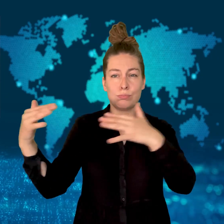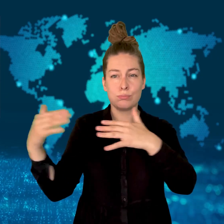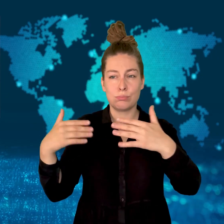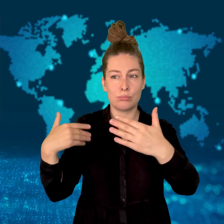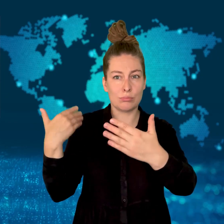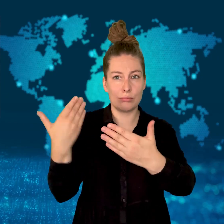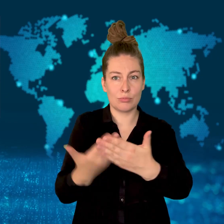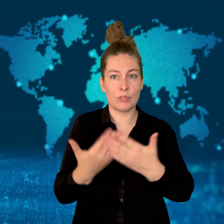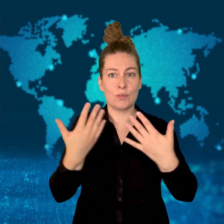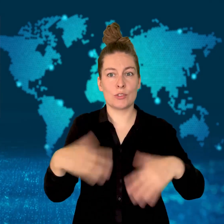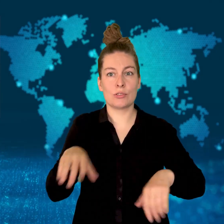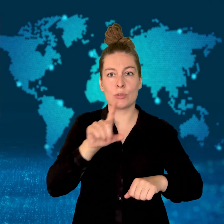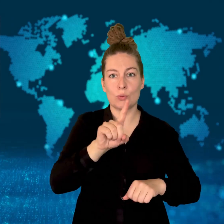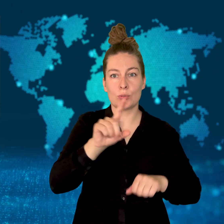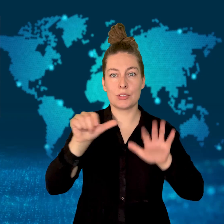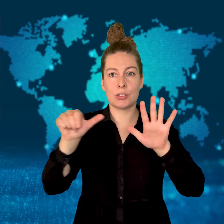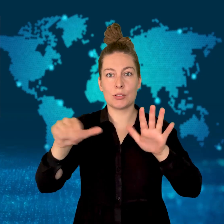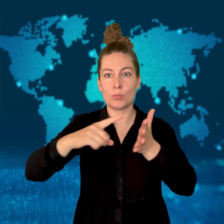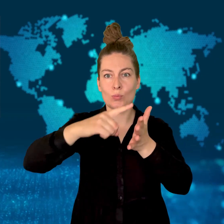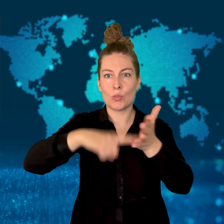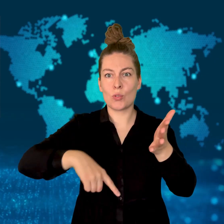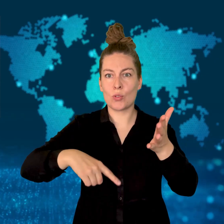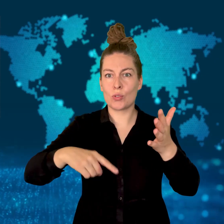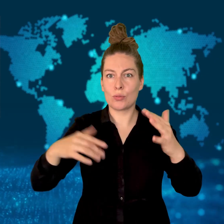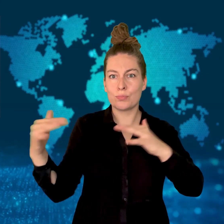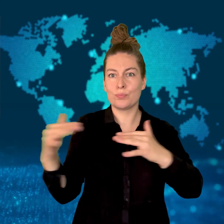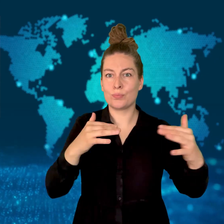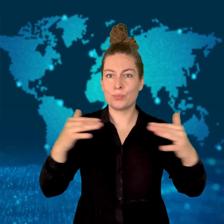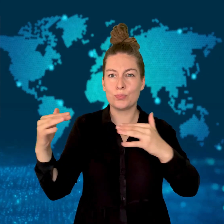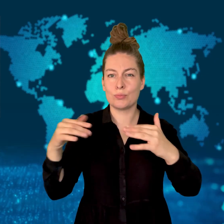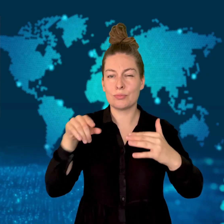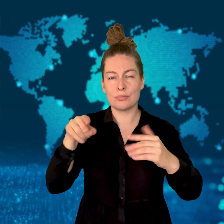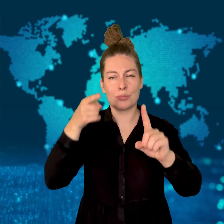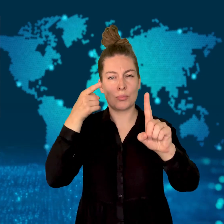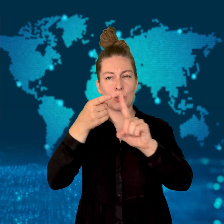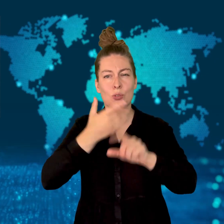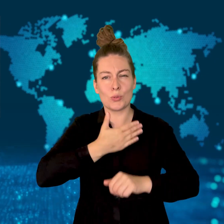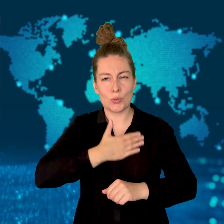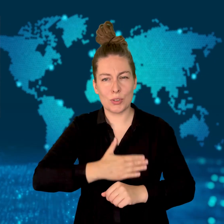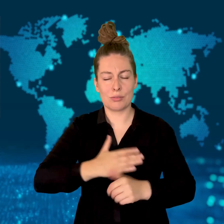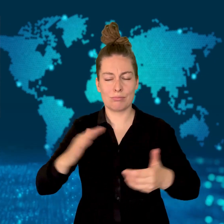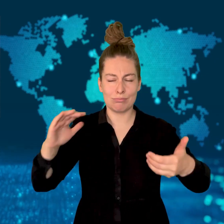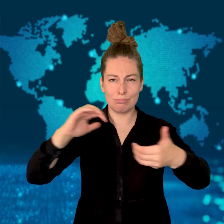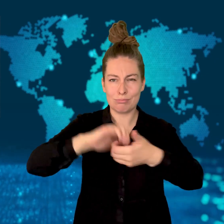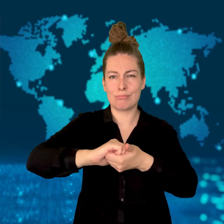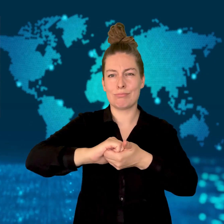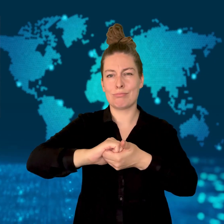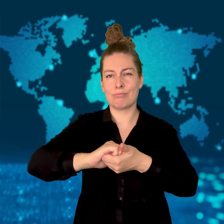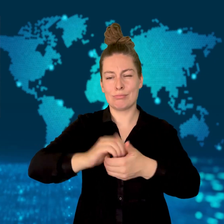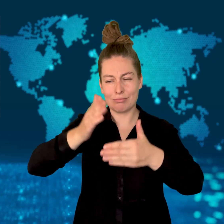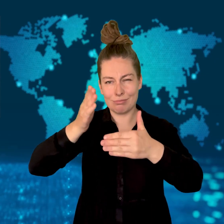help end the almost 16- month-old invasion.